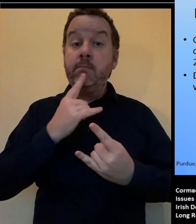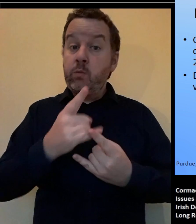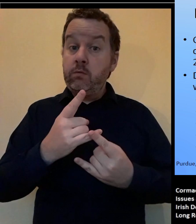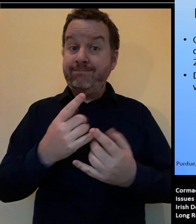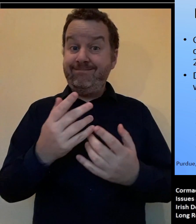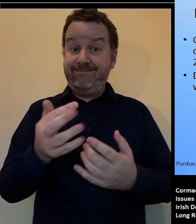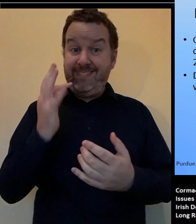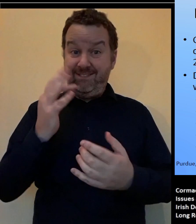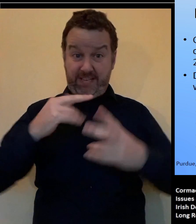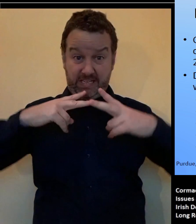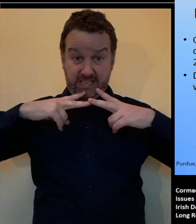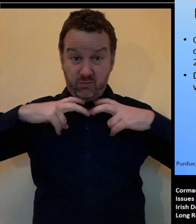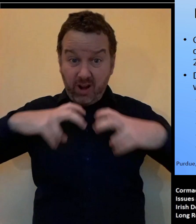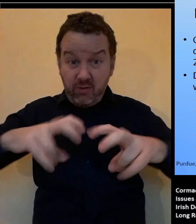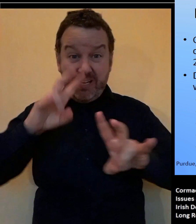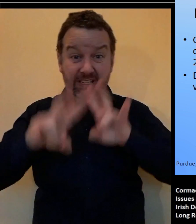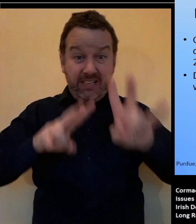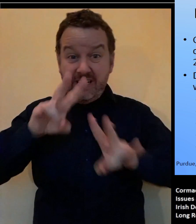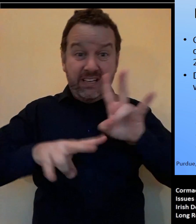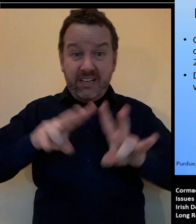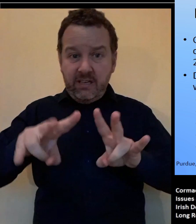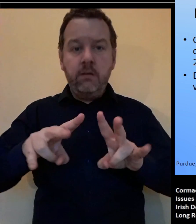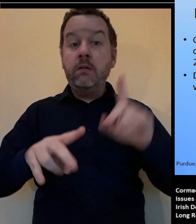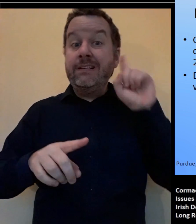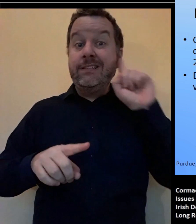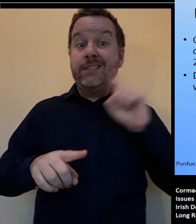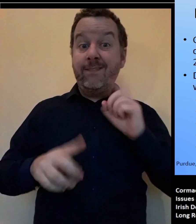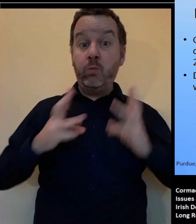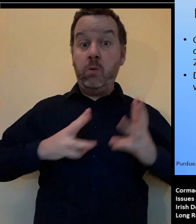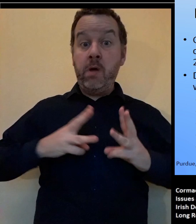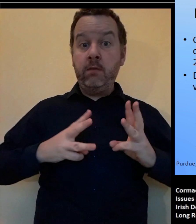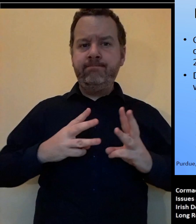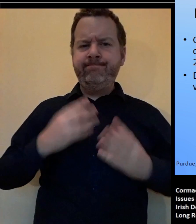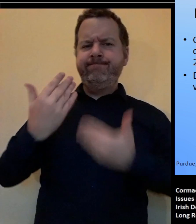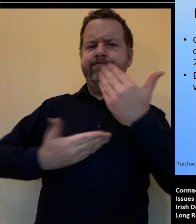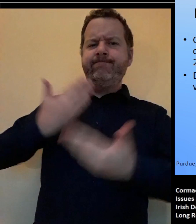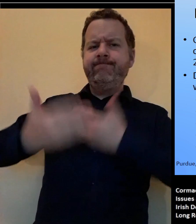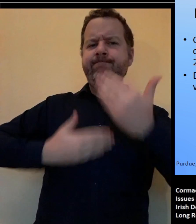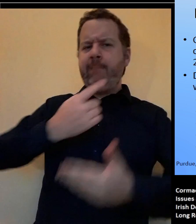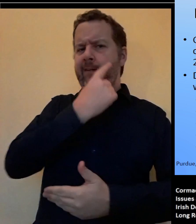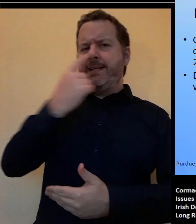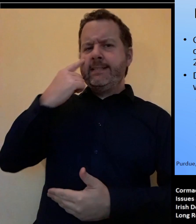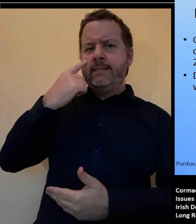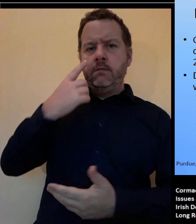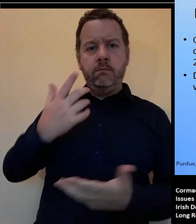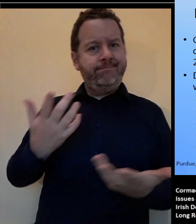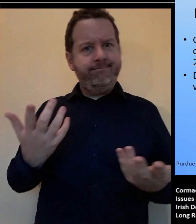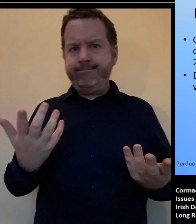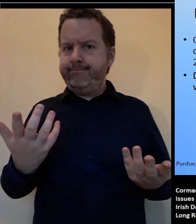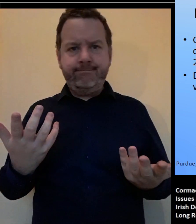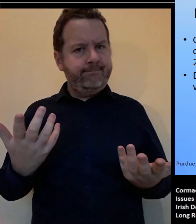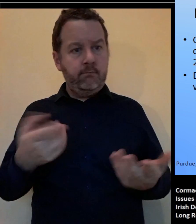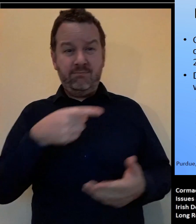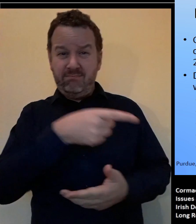But ultimately in most cases evidence from deaf women in these inquiries was either impossible to obtain